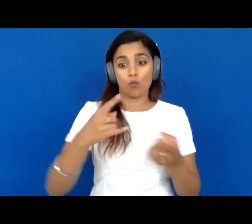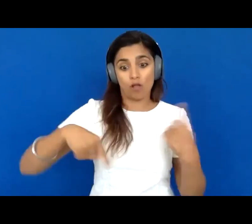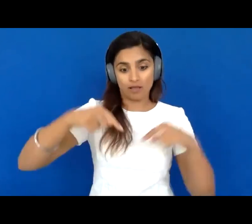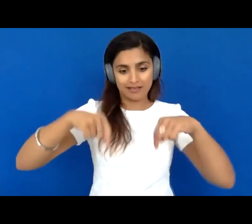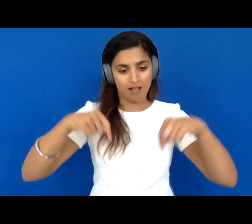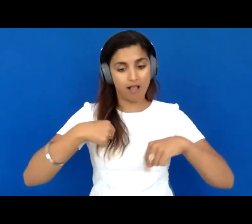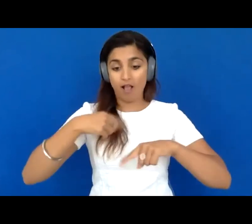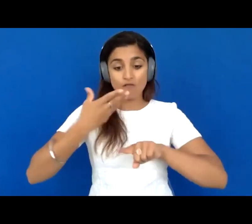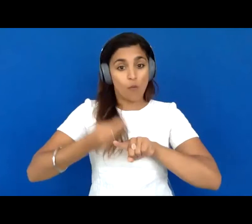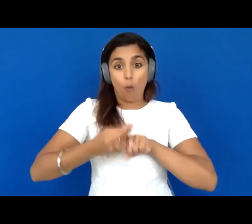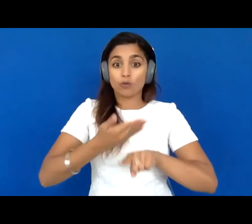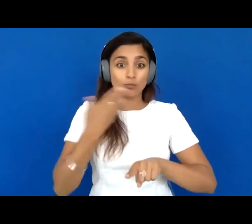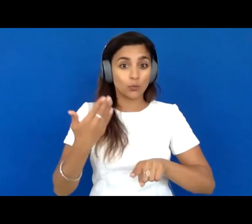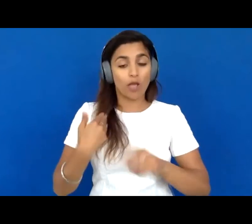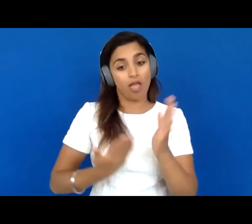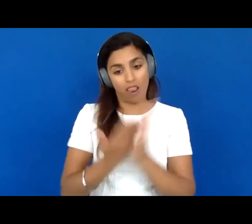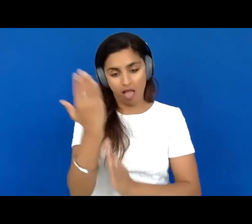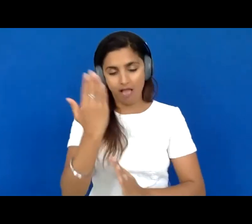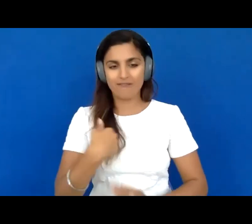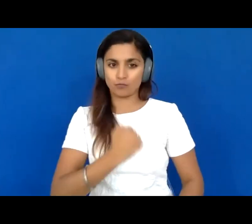and I'm really sorry about that